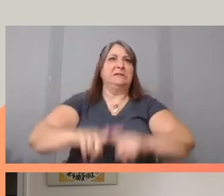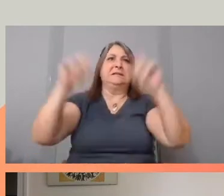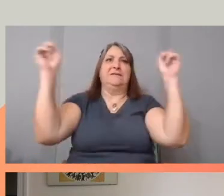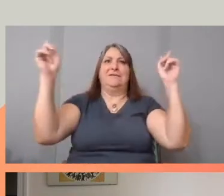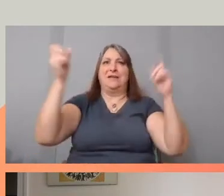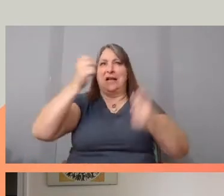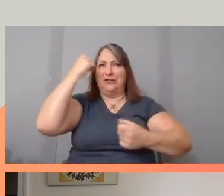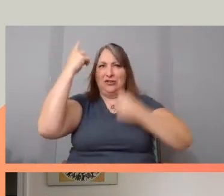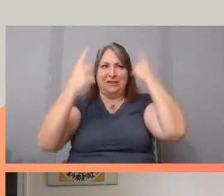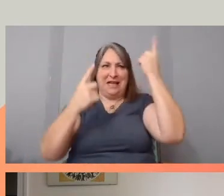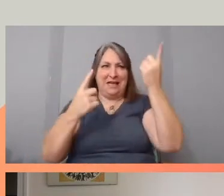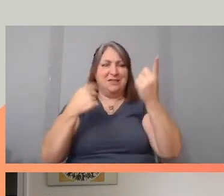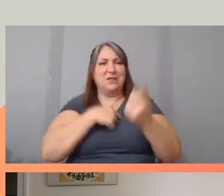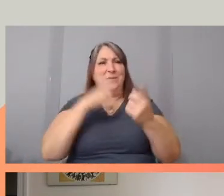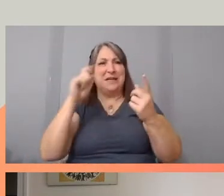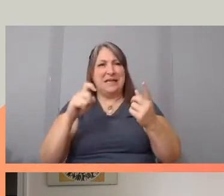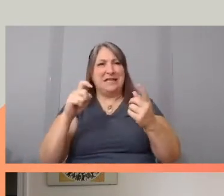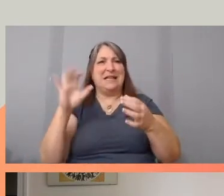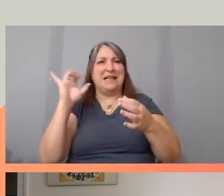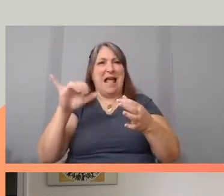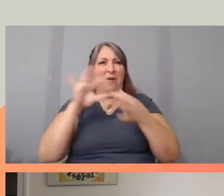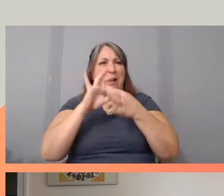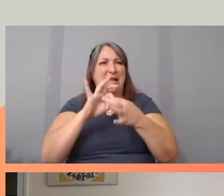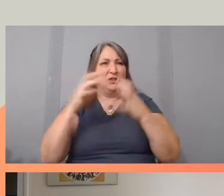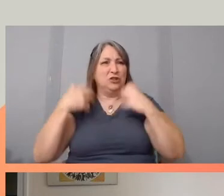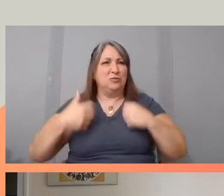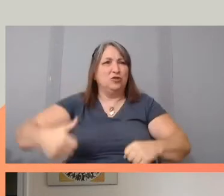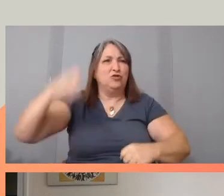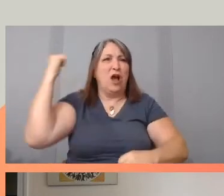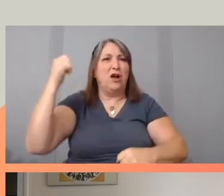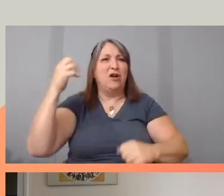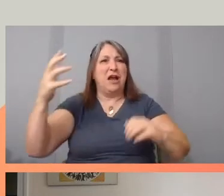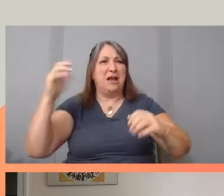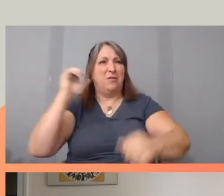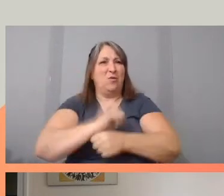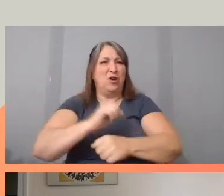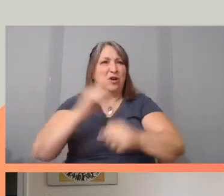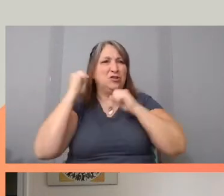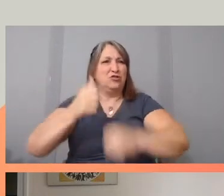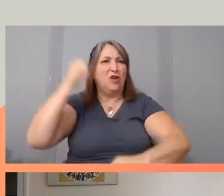that relationship and collaboration to lift up all the public media in many ways.